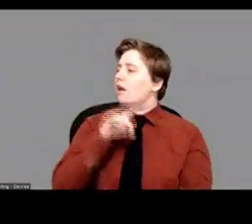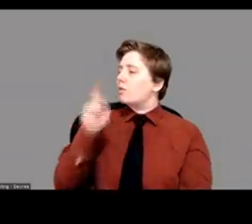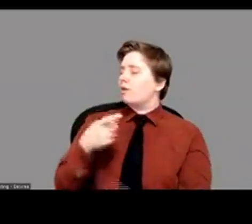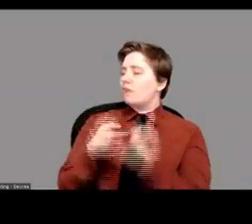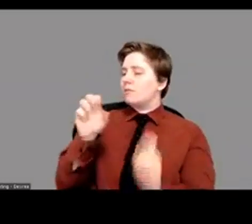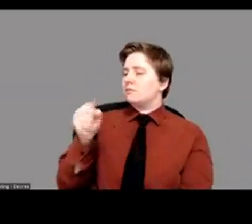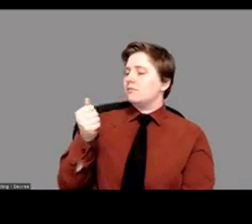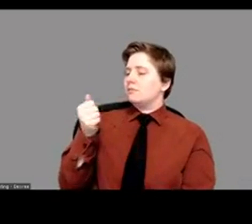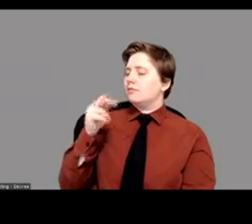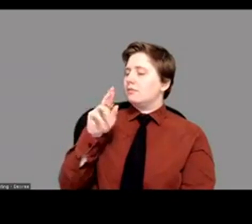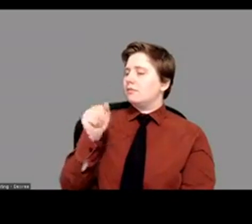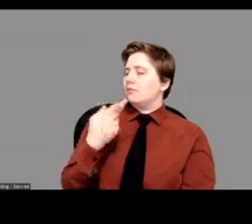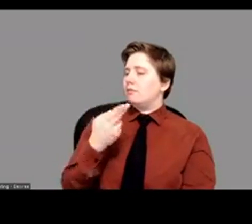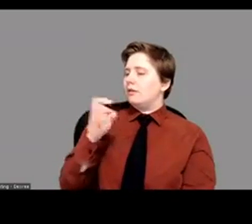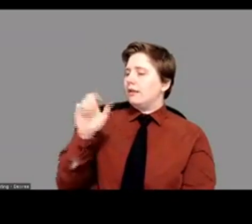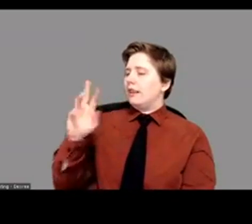Sarah Elms at the Blade Sarah?